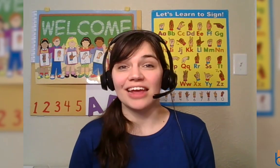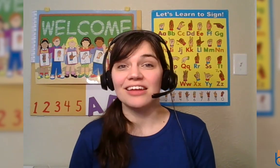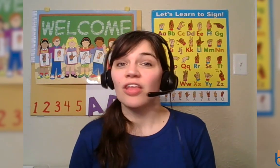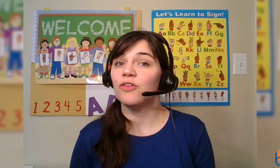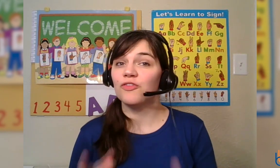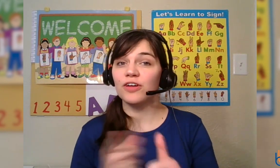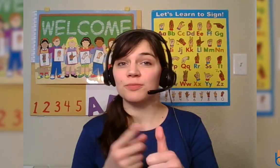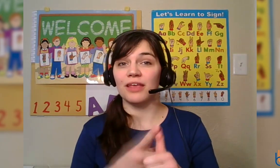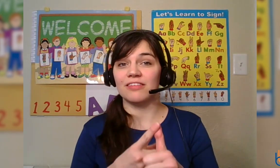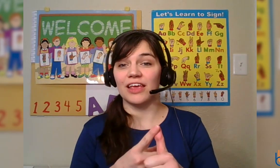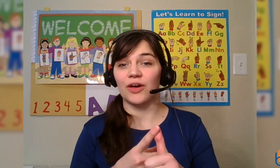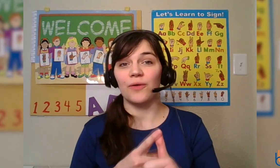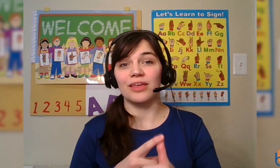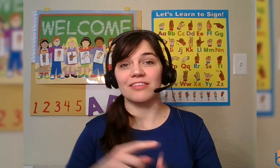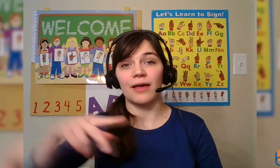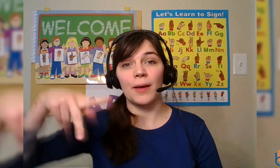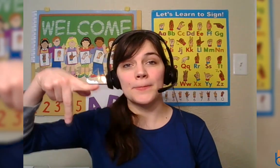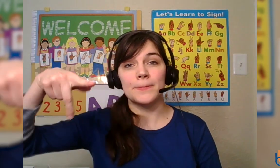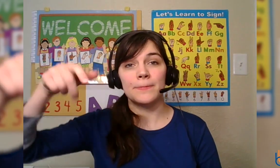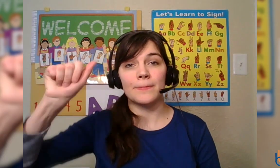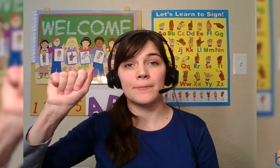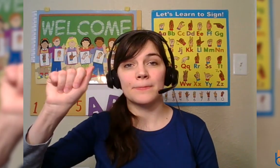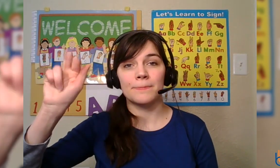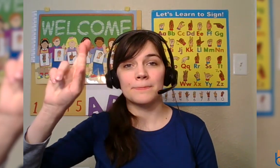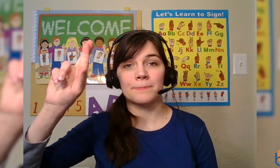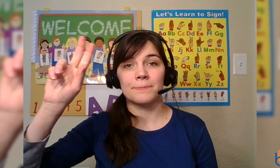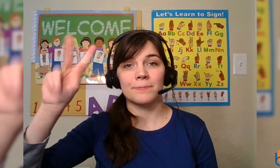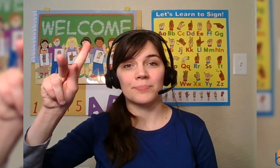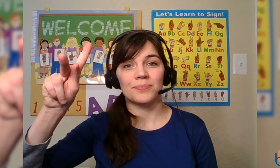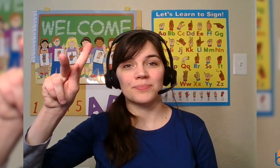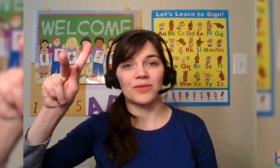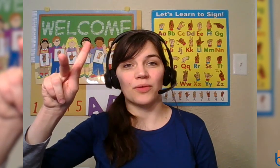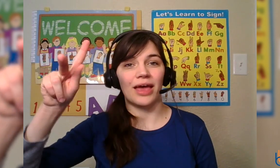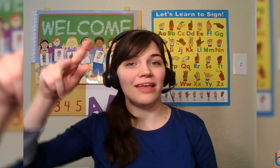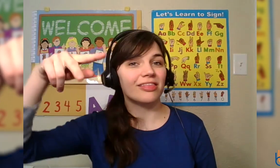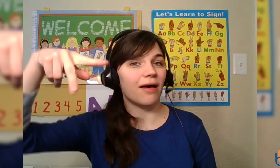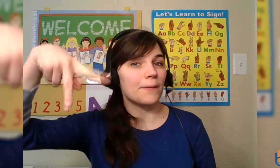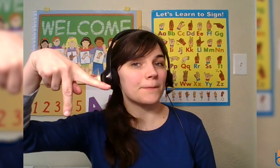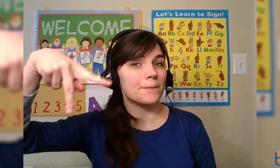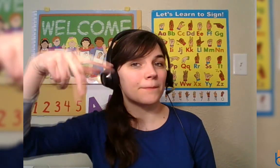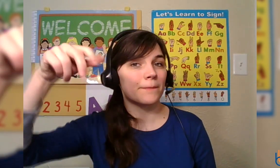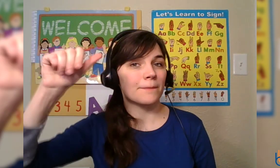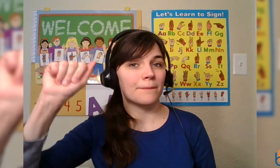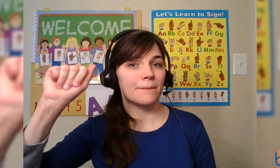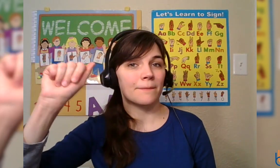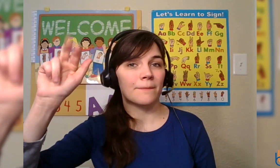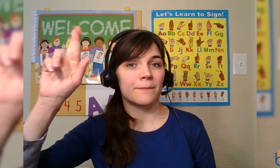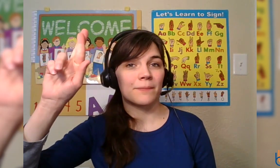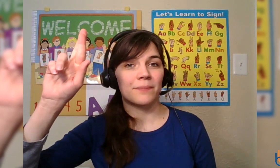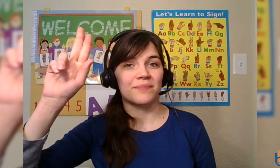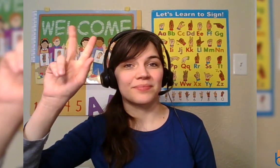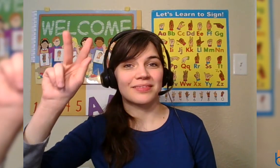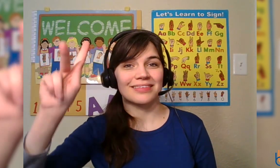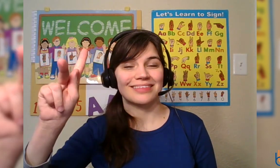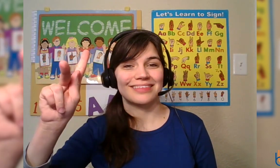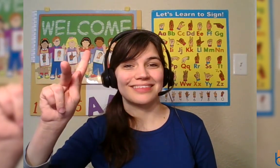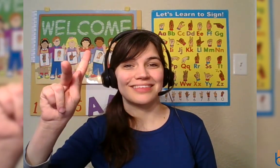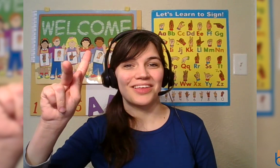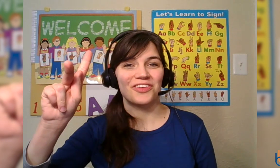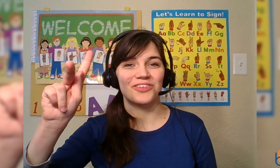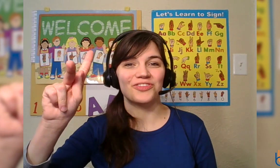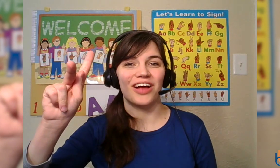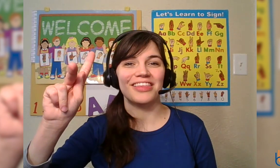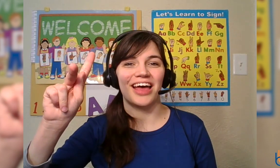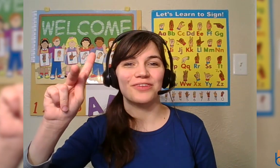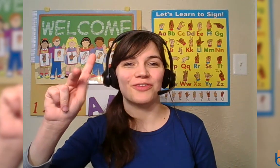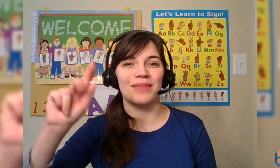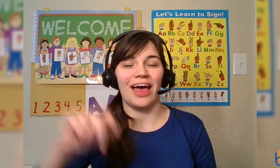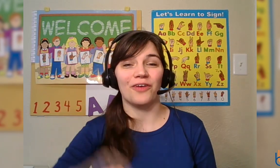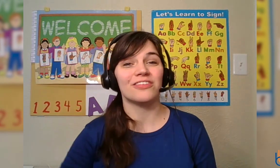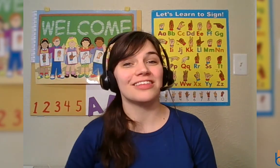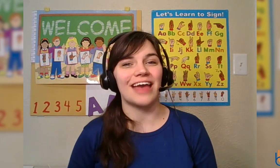line. The first place they go is the *sign* okay? The *sign*. So draw a line from the house to